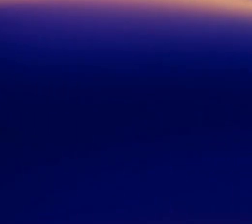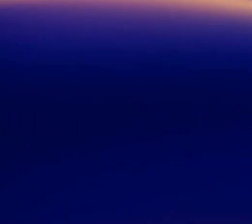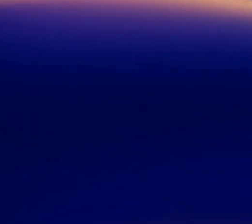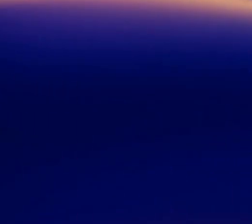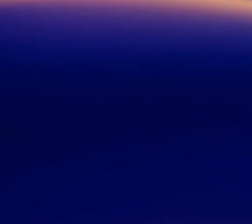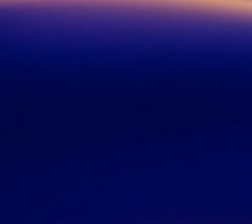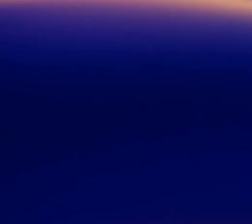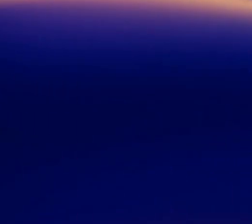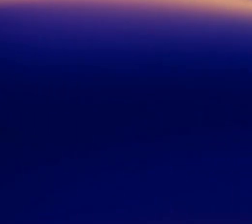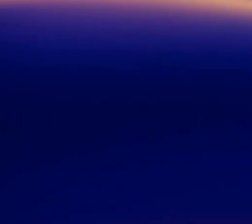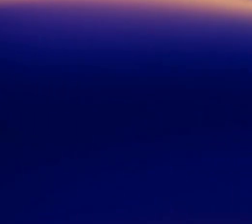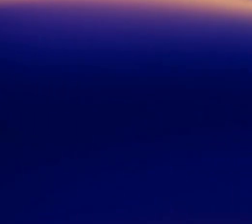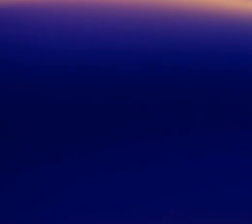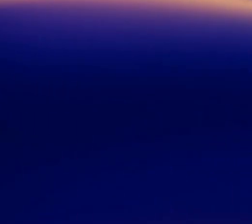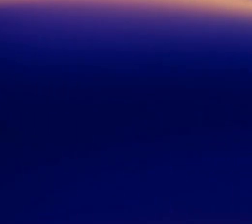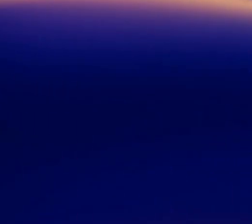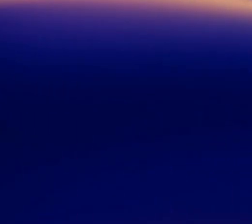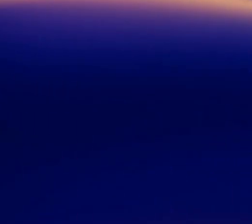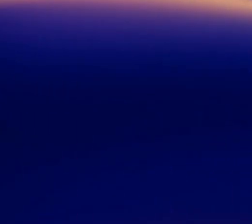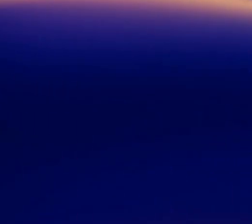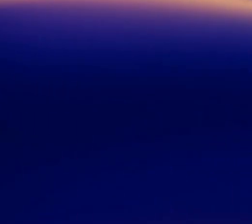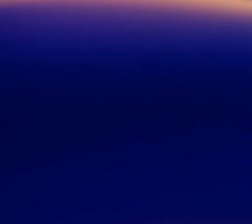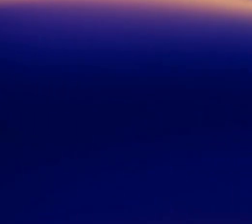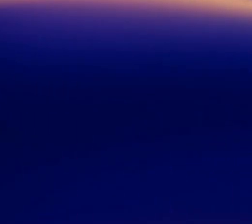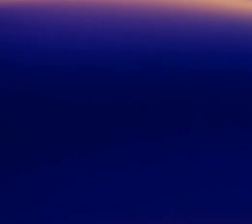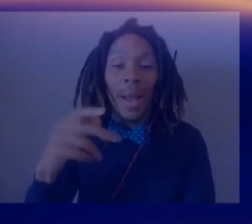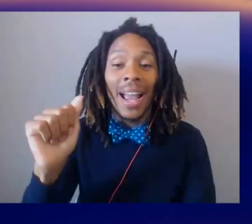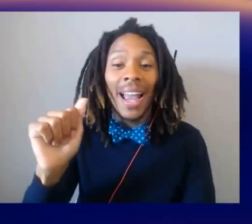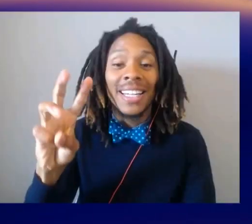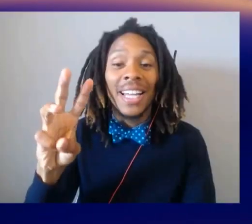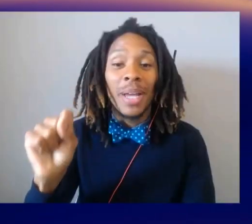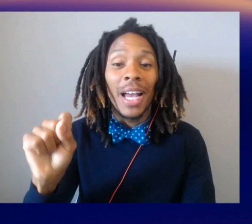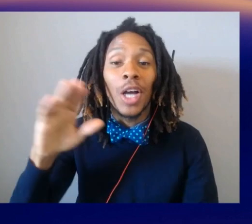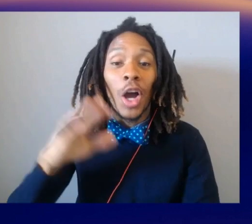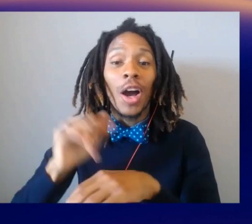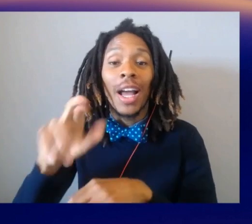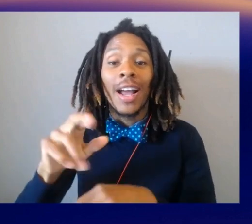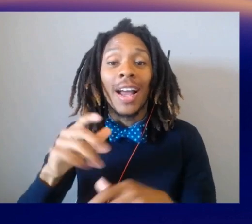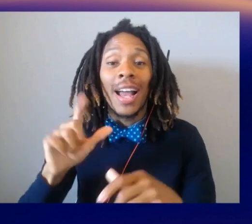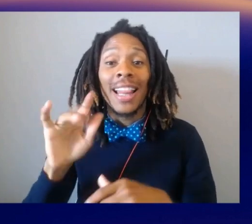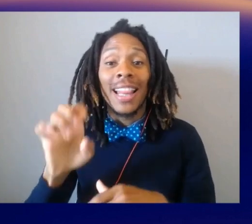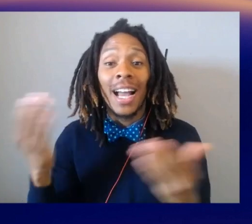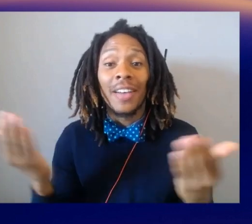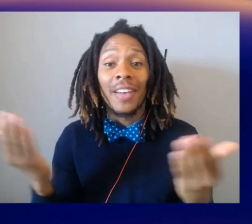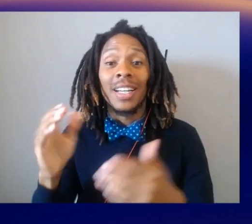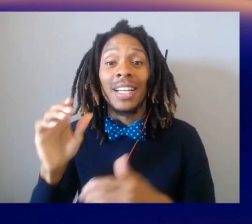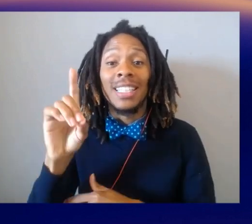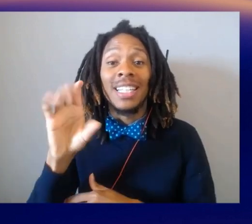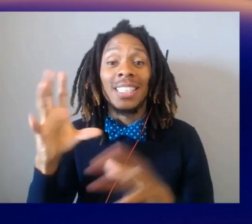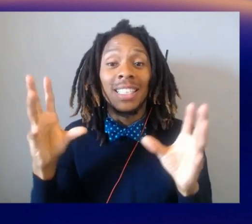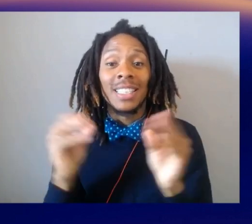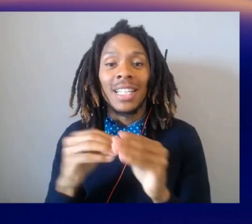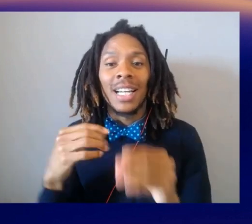And welcome back to AWS on air live at the DC summit. My name's Chad Lacey. I'm a global sales strategist